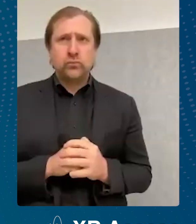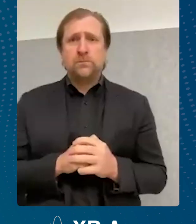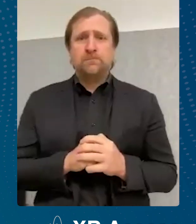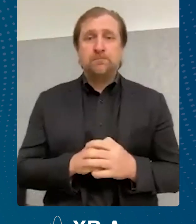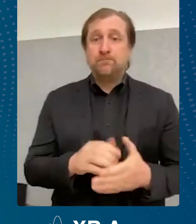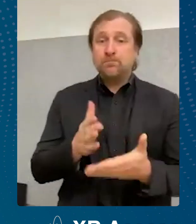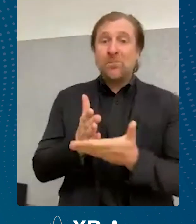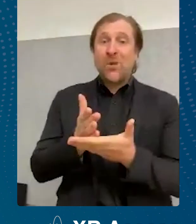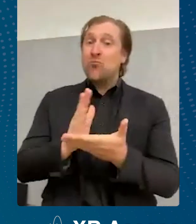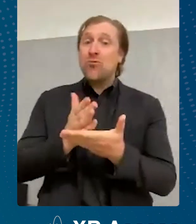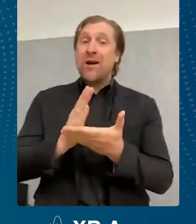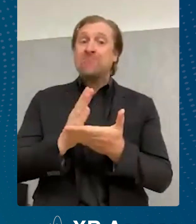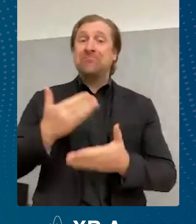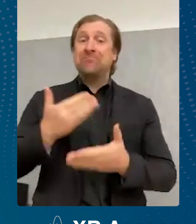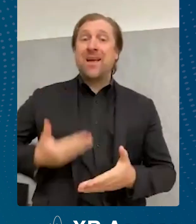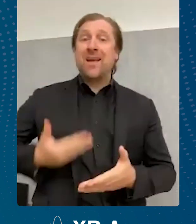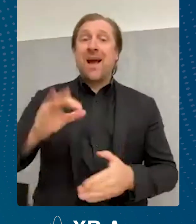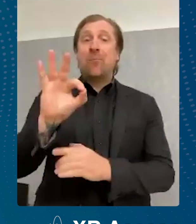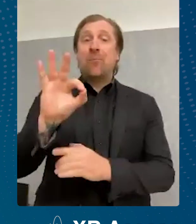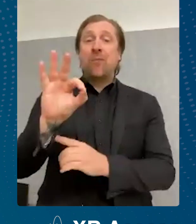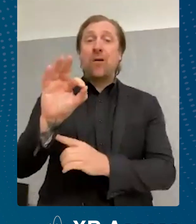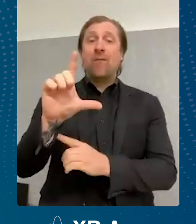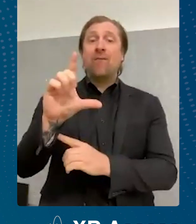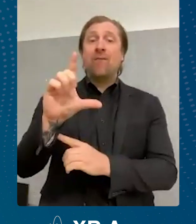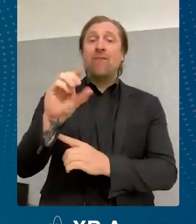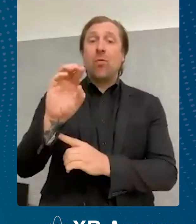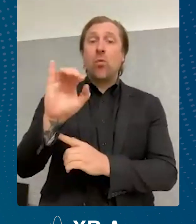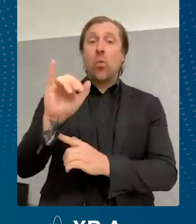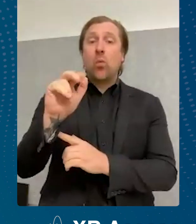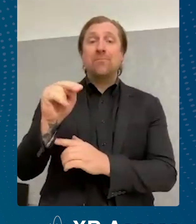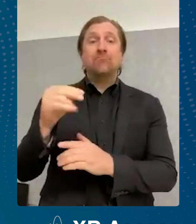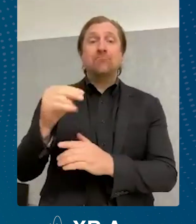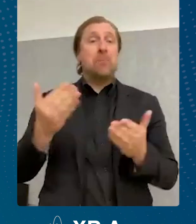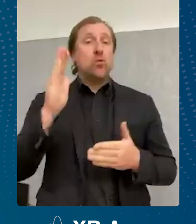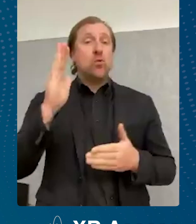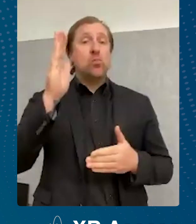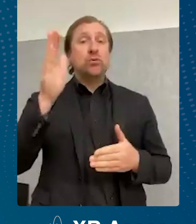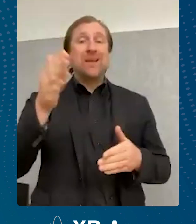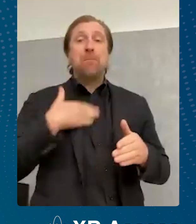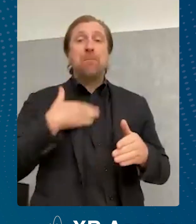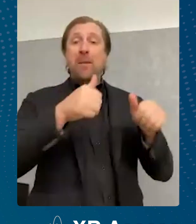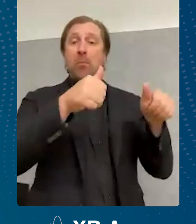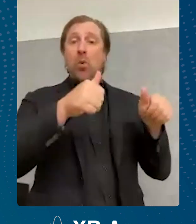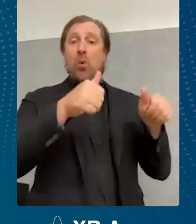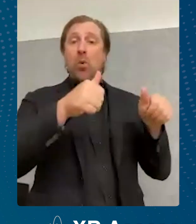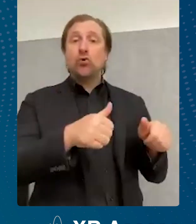All right, my name is Florian. I'm here to present the poster, Inclusive VR at Work.